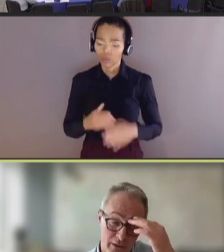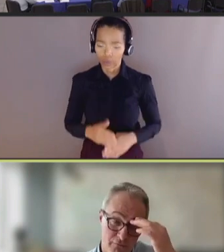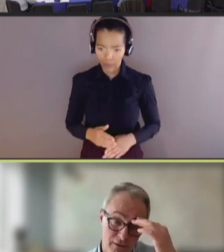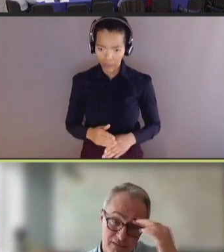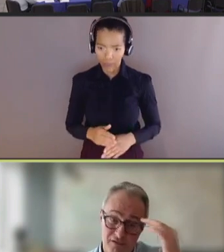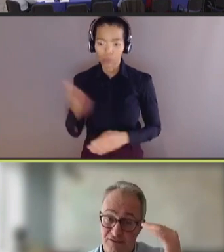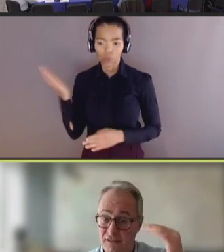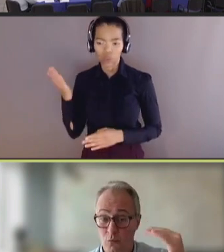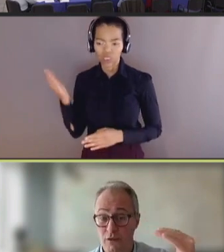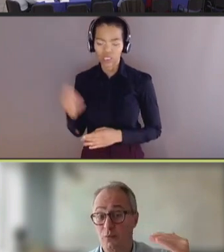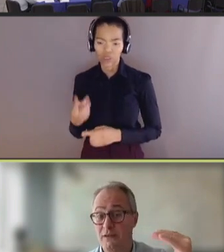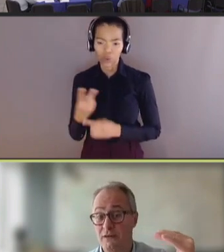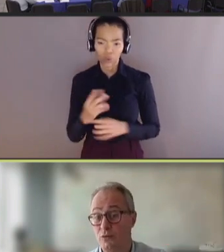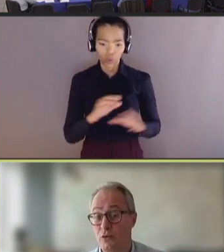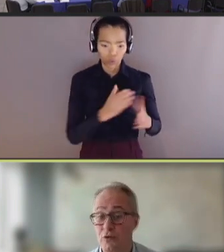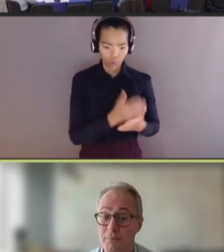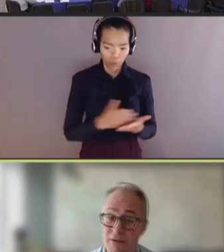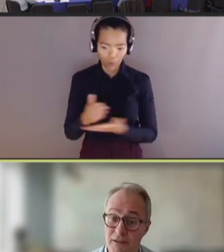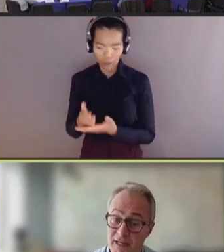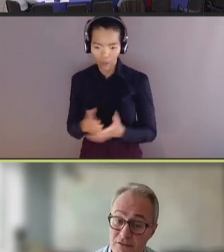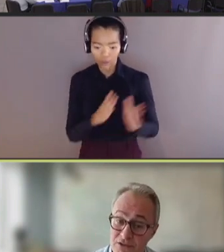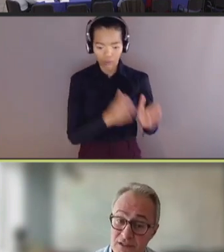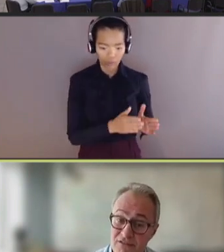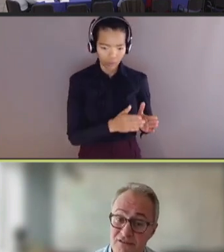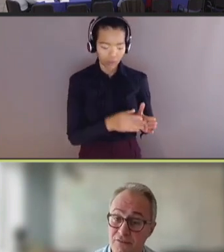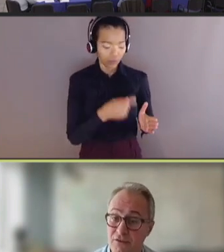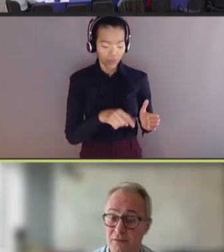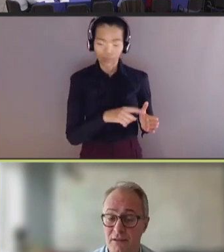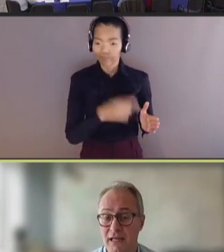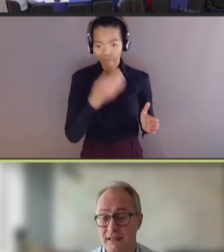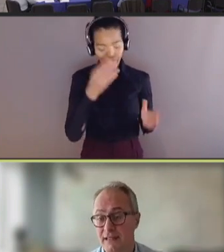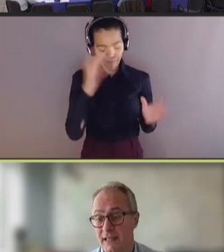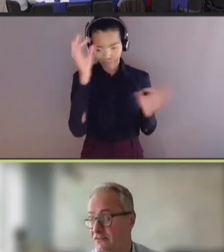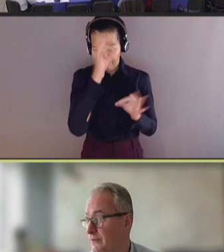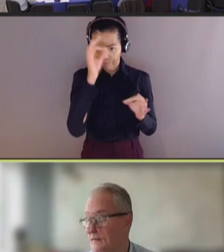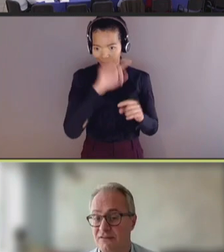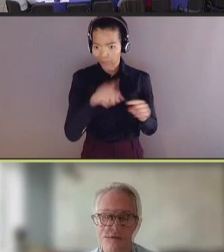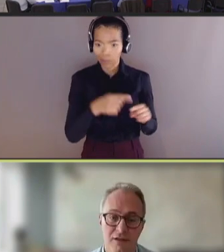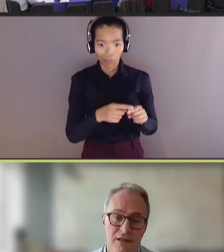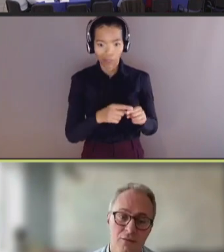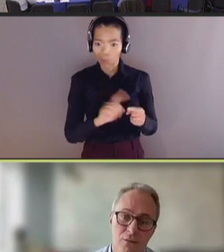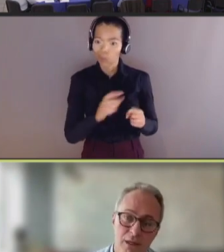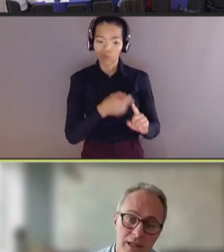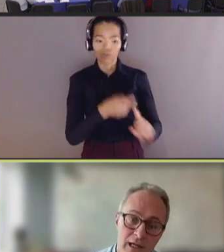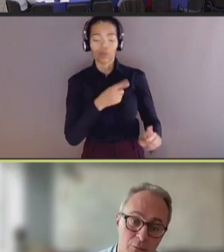One phase is that what we don't know about the pathogenesis of TB. And the next phase, I will